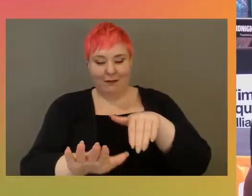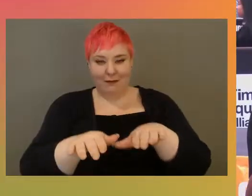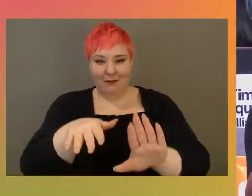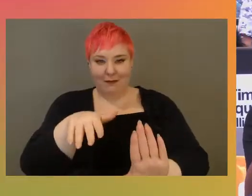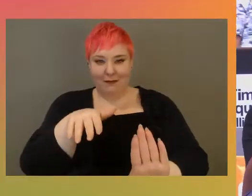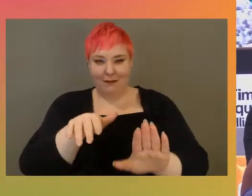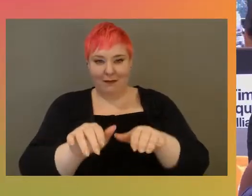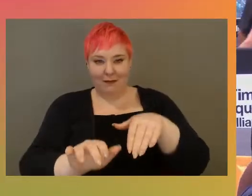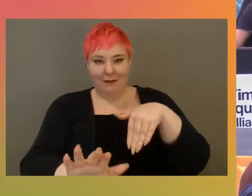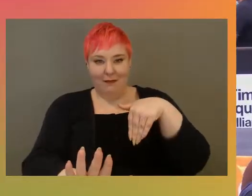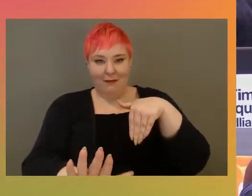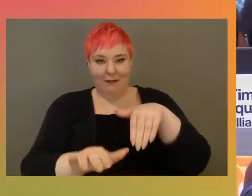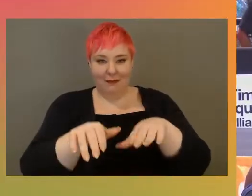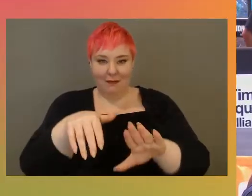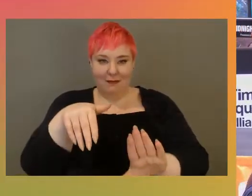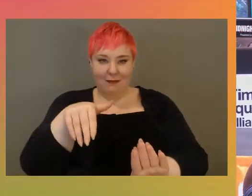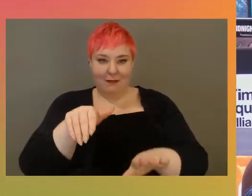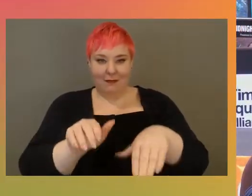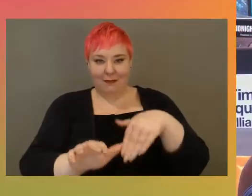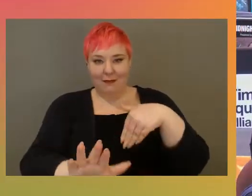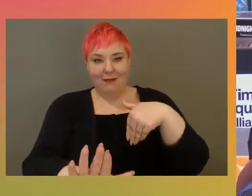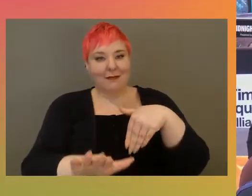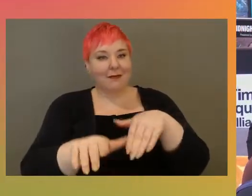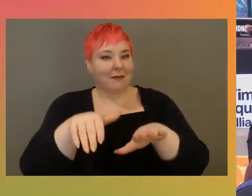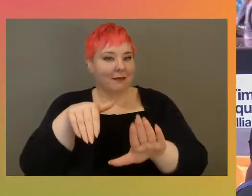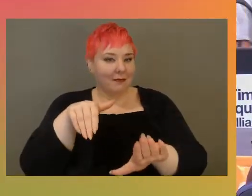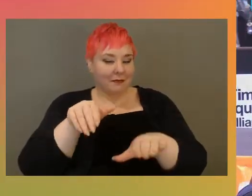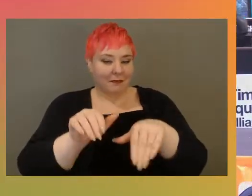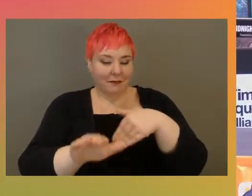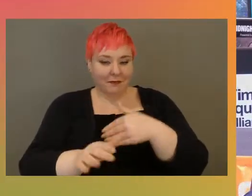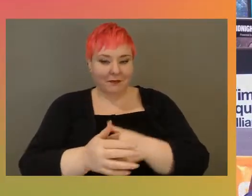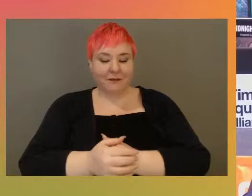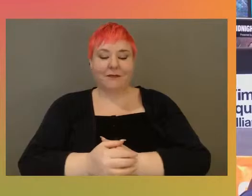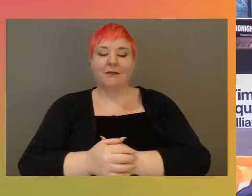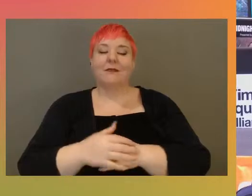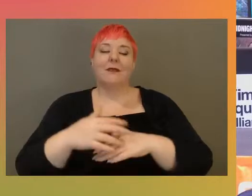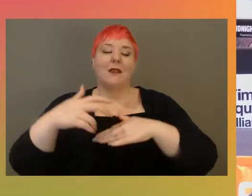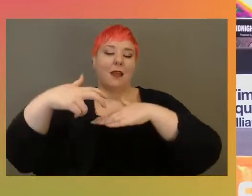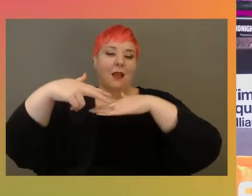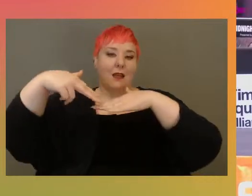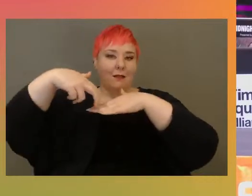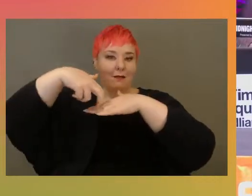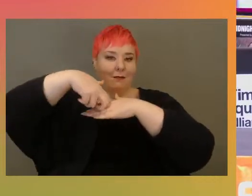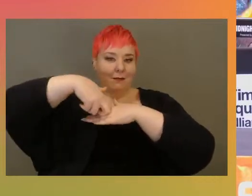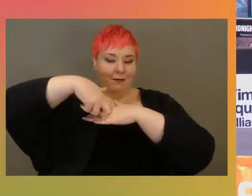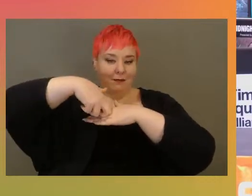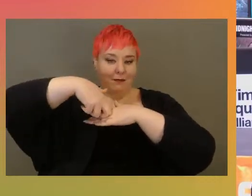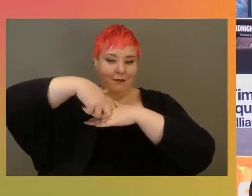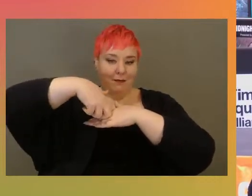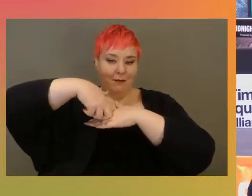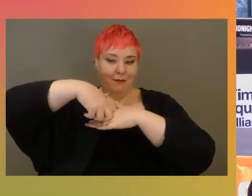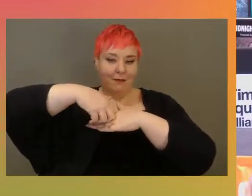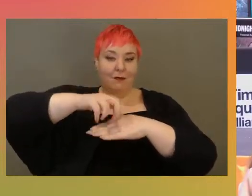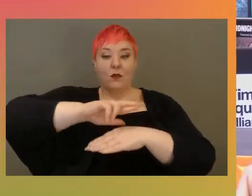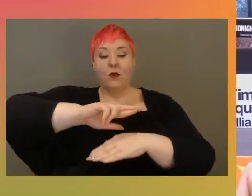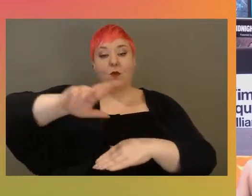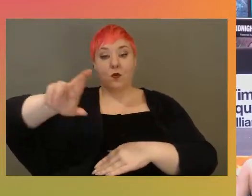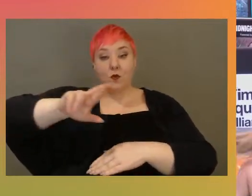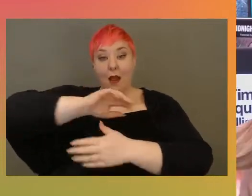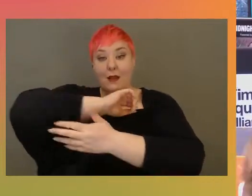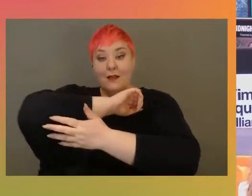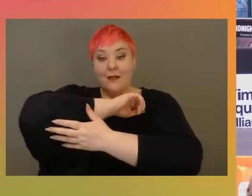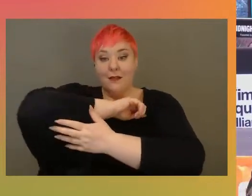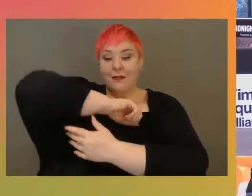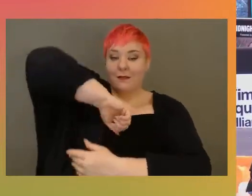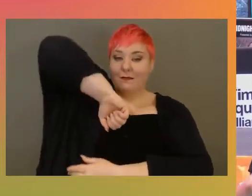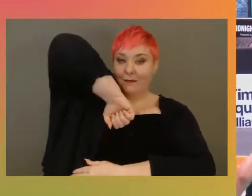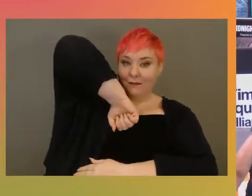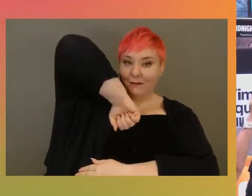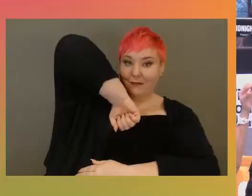FACING DOWN, AND PEDDLE OUT